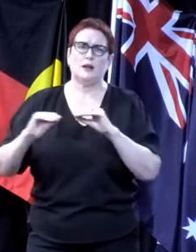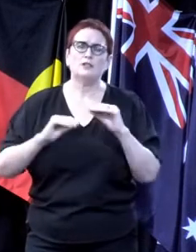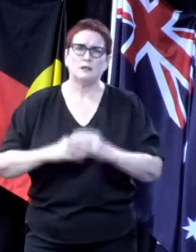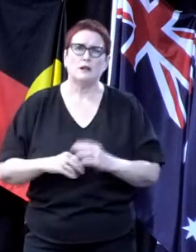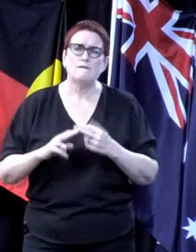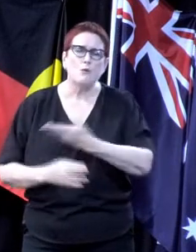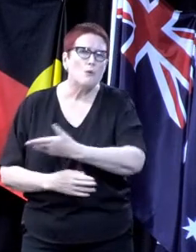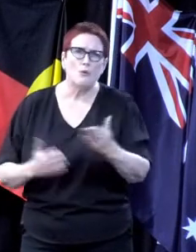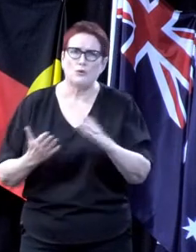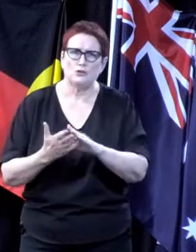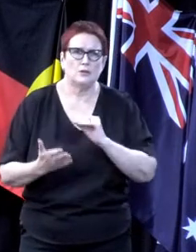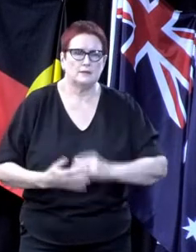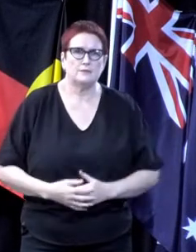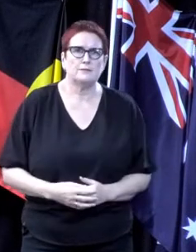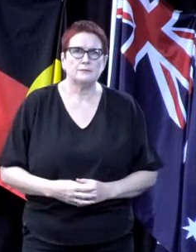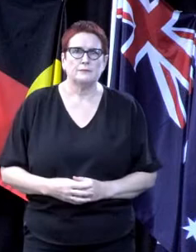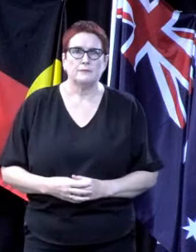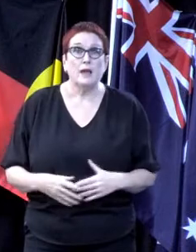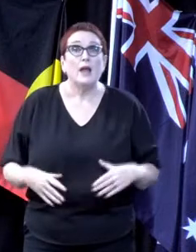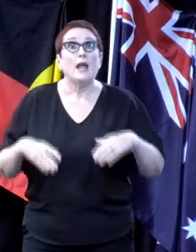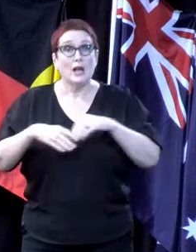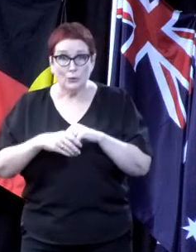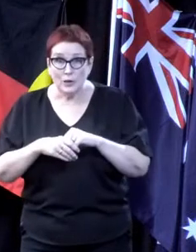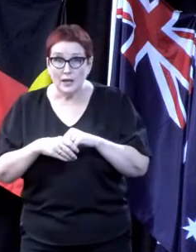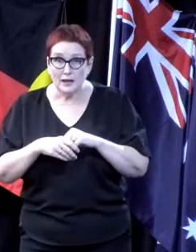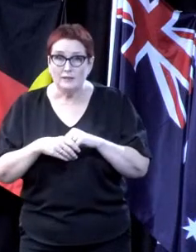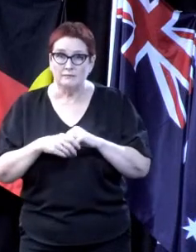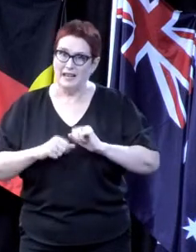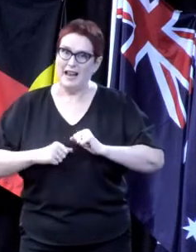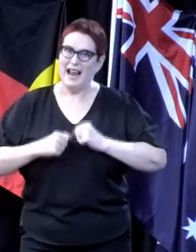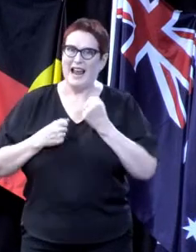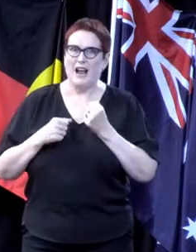for all students, including our most vulnerable.